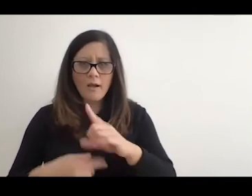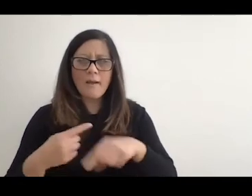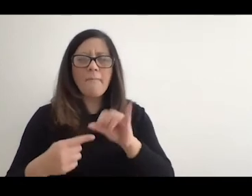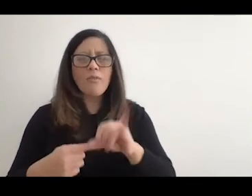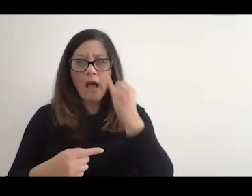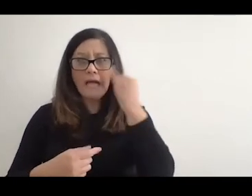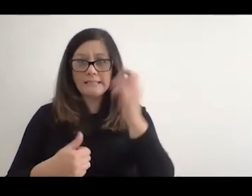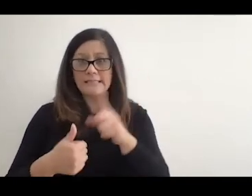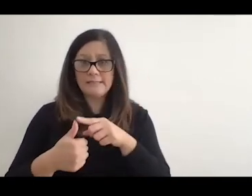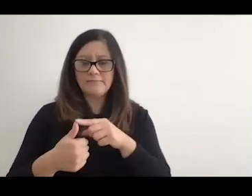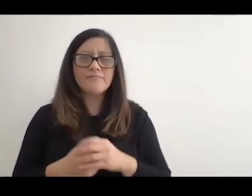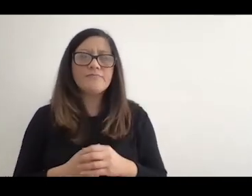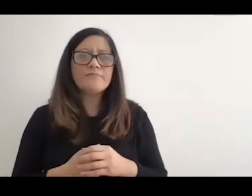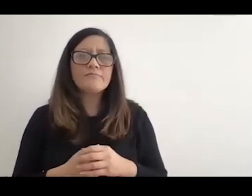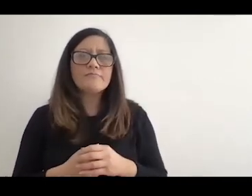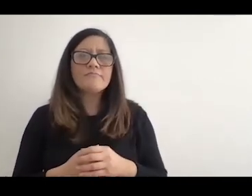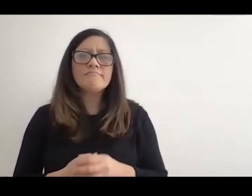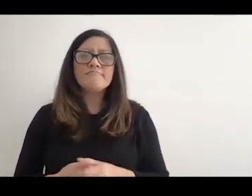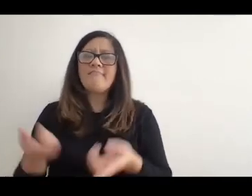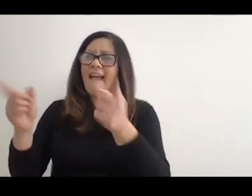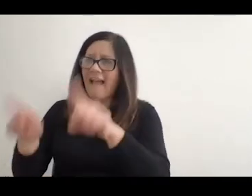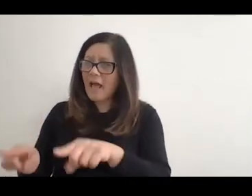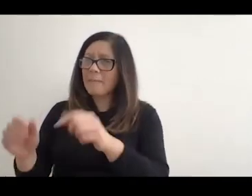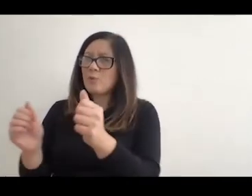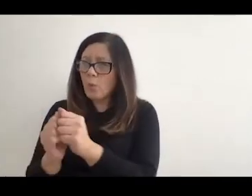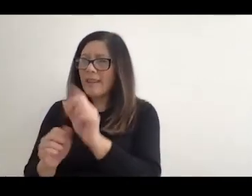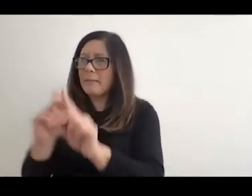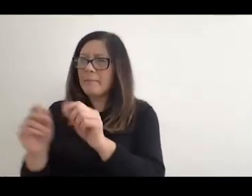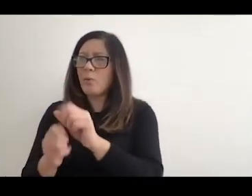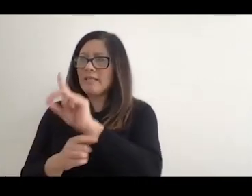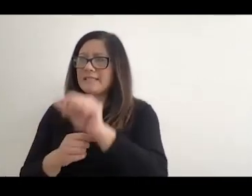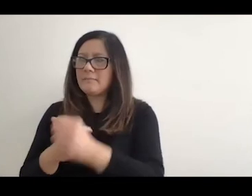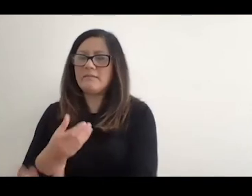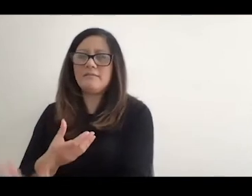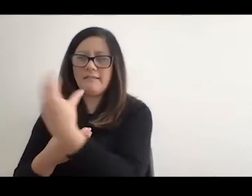is that it takes place with people with disabilities. That's up front.